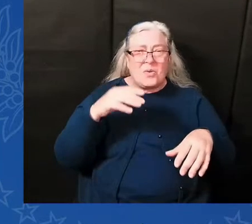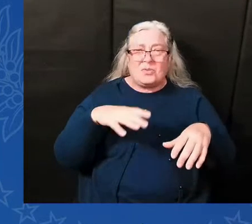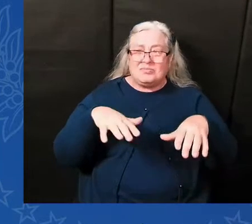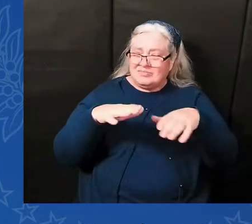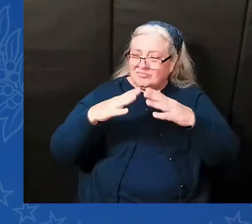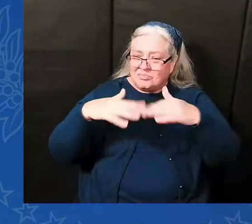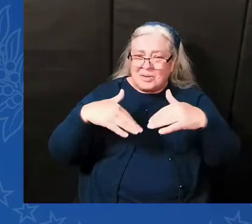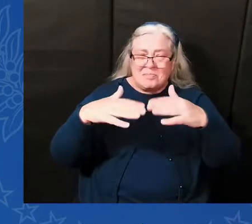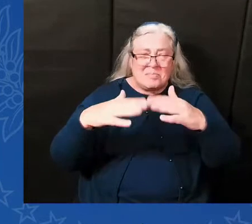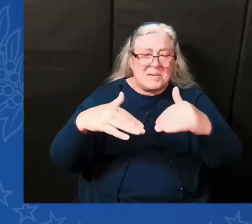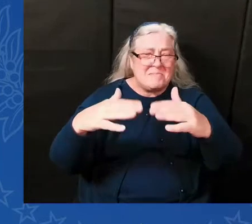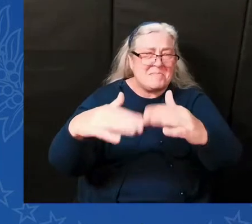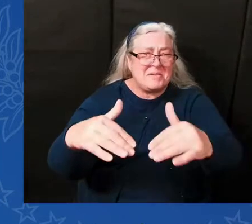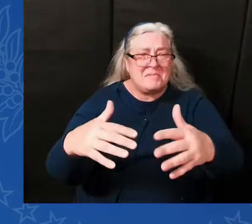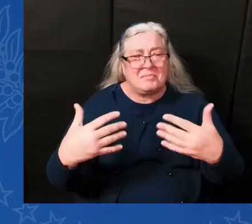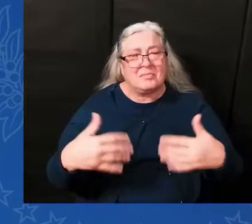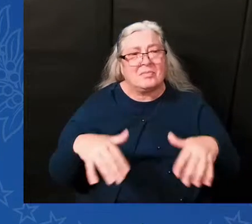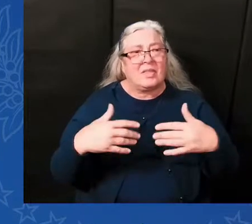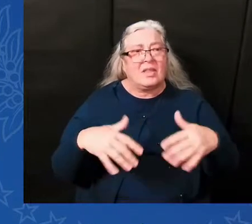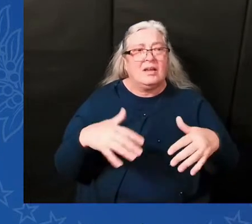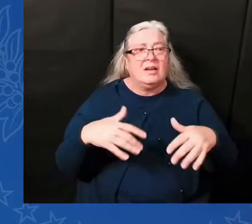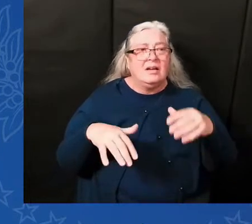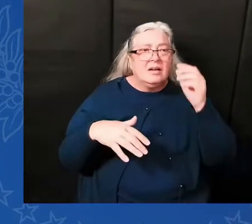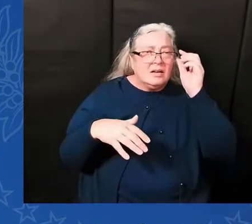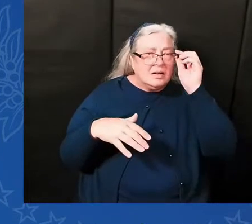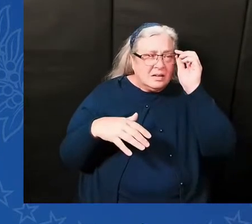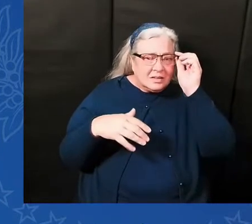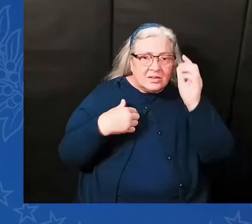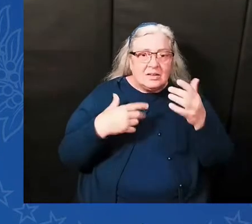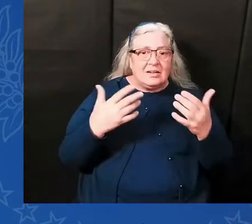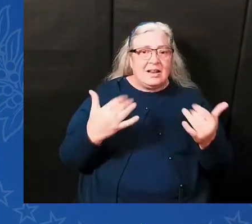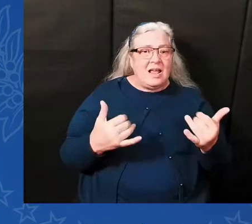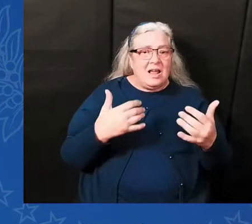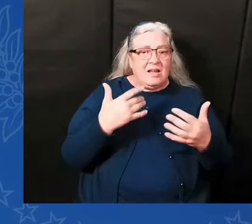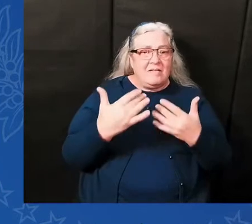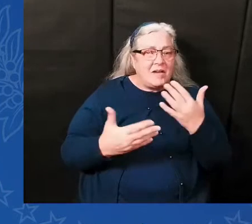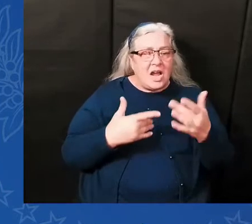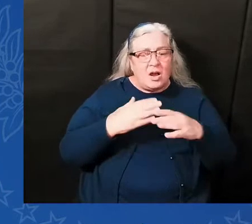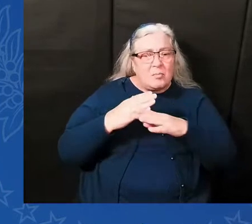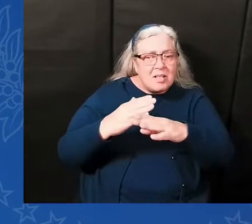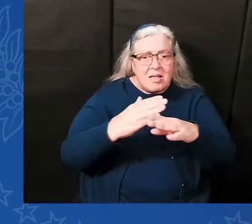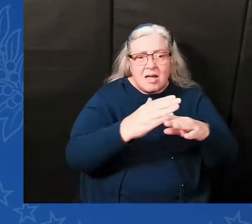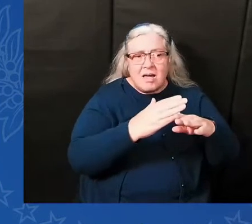So, we launched a national initiative offering federal grants to help local governments adopt